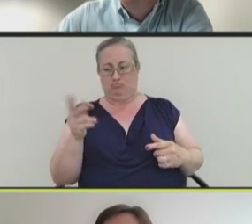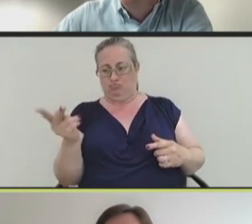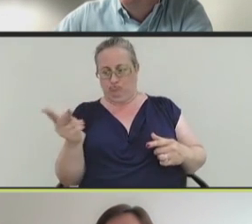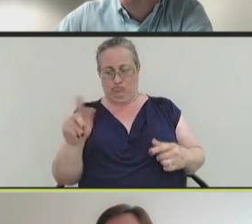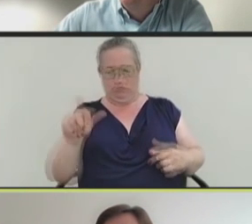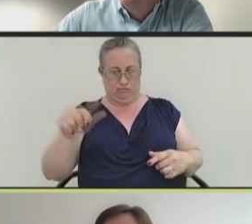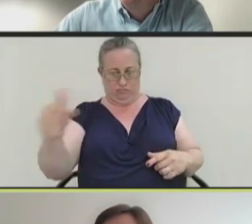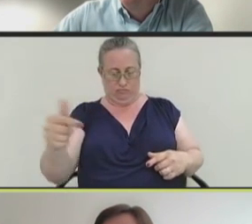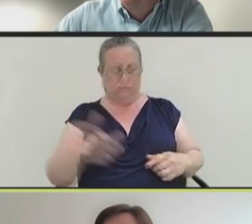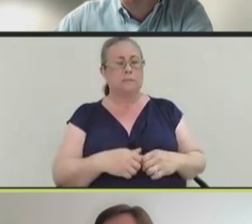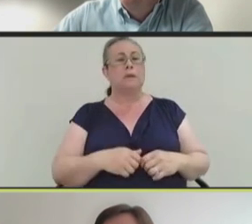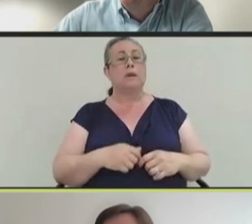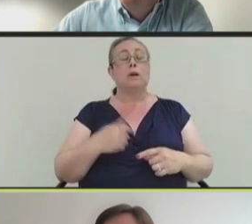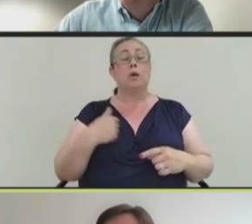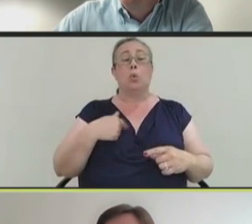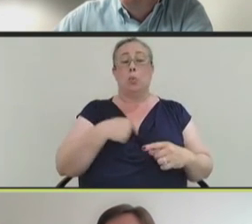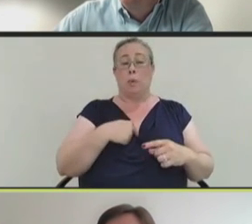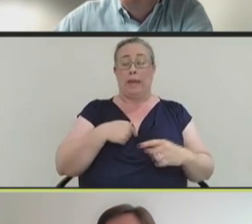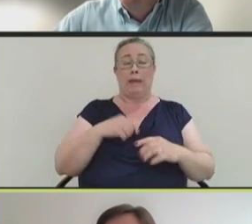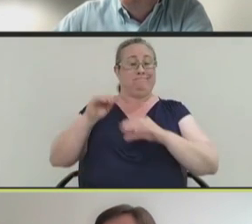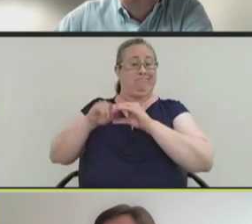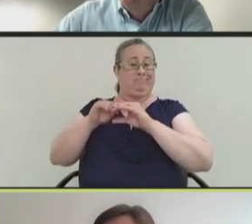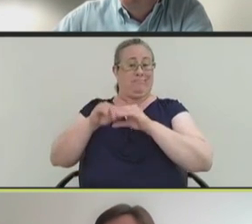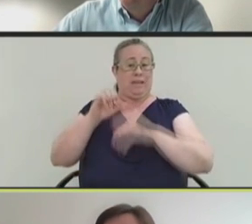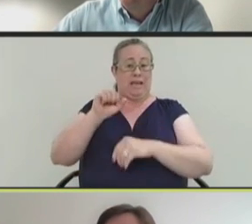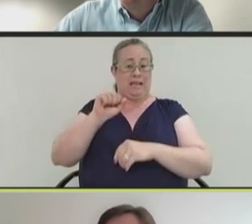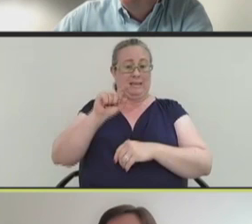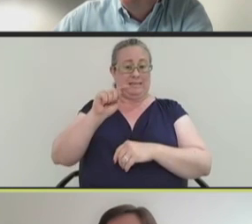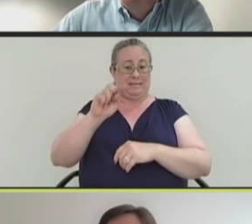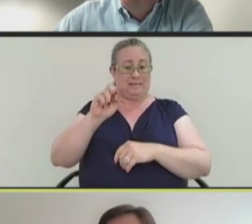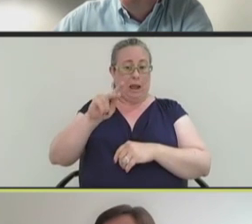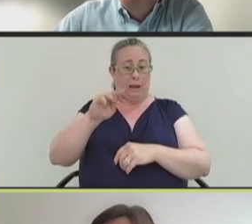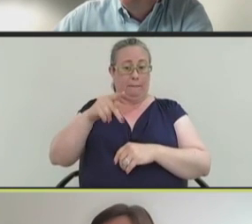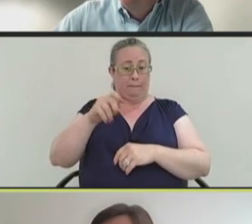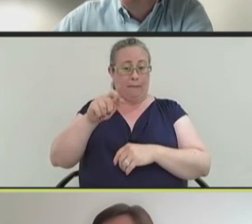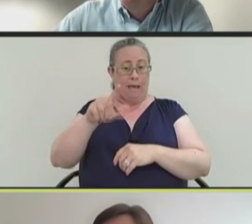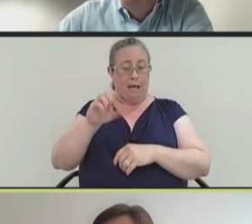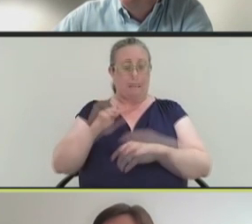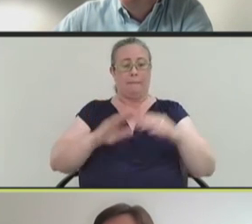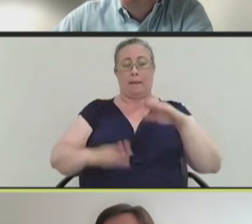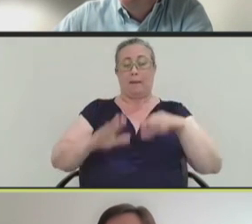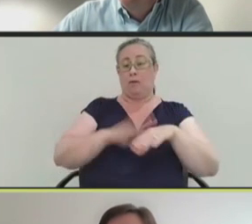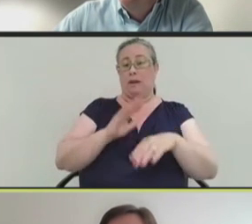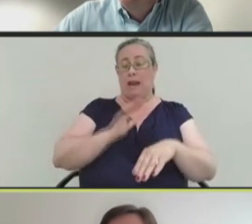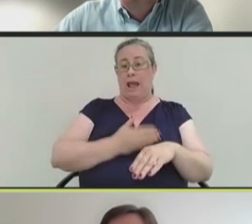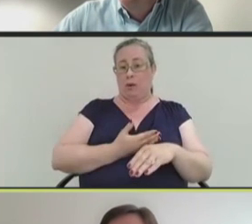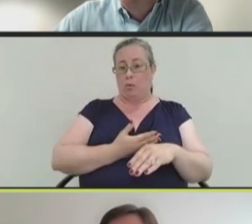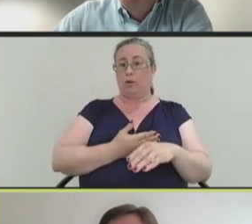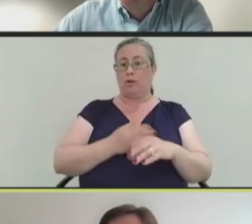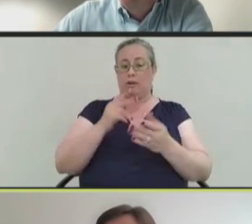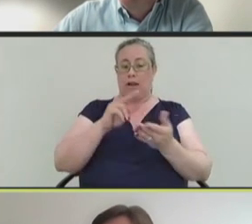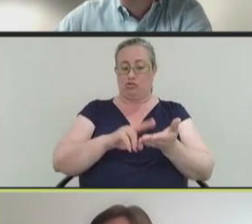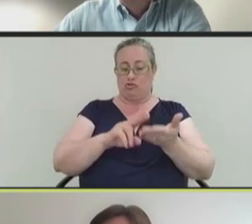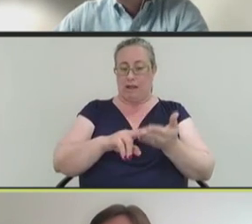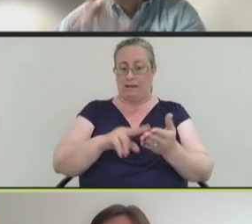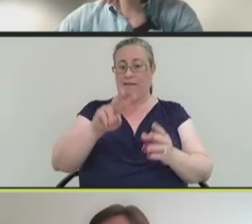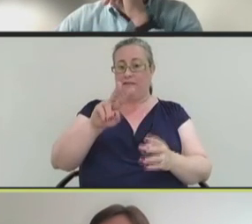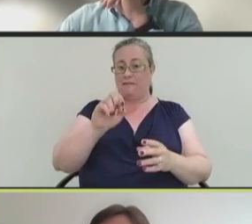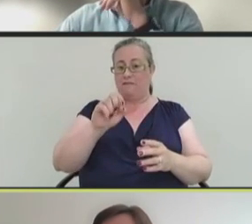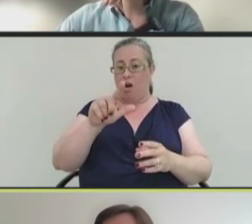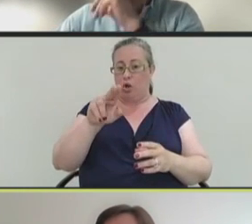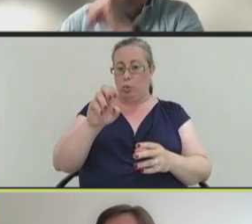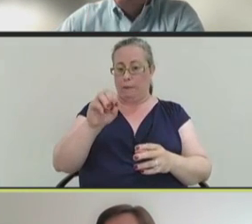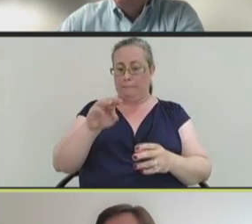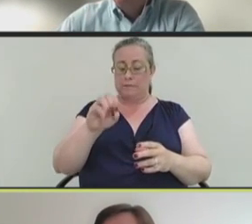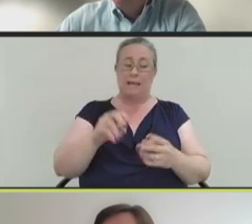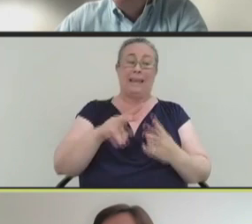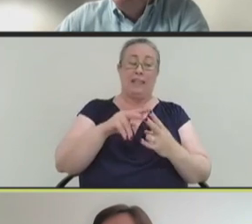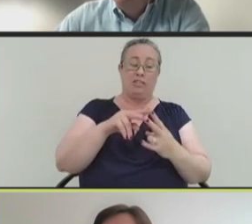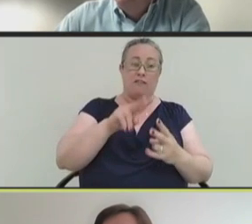we stockpile based on our contractual volumes, either the vials or the syringes. Obviously, vials